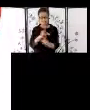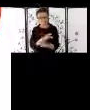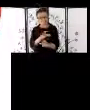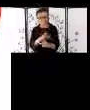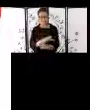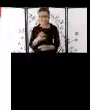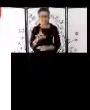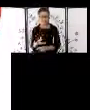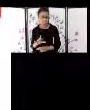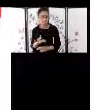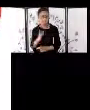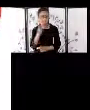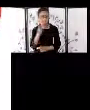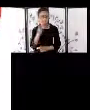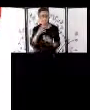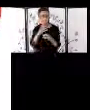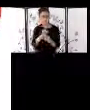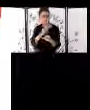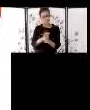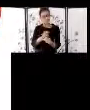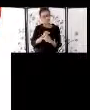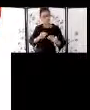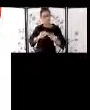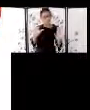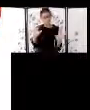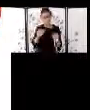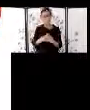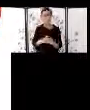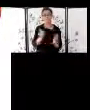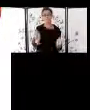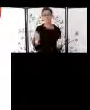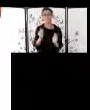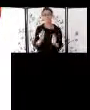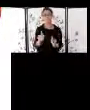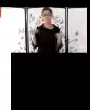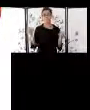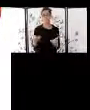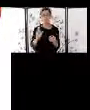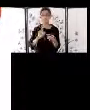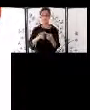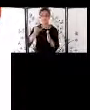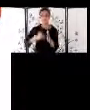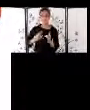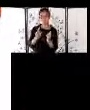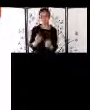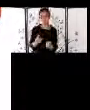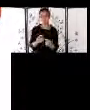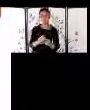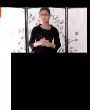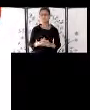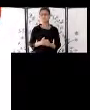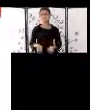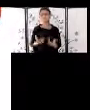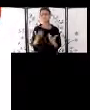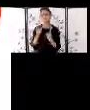The introduction to artistic practice. This is about 100 to 250 words, or 1,000 to